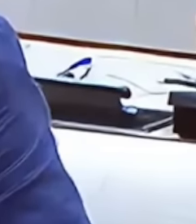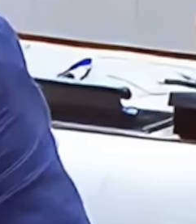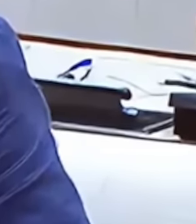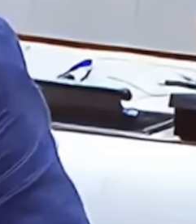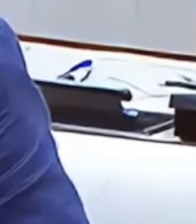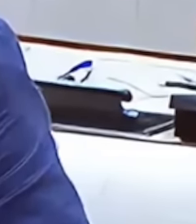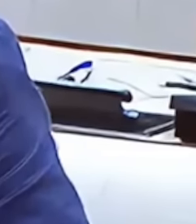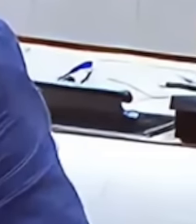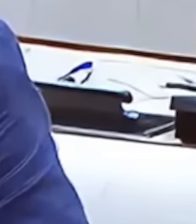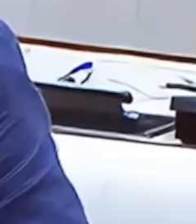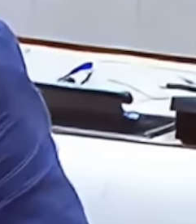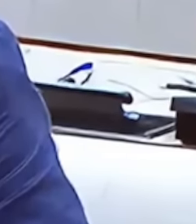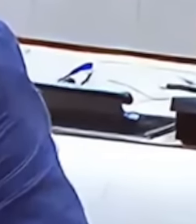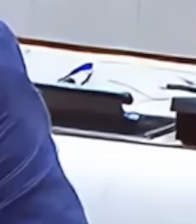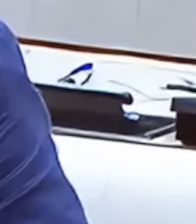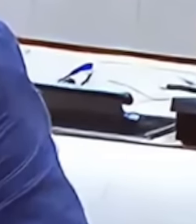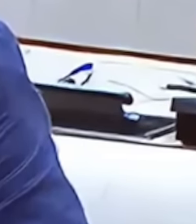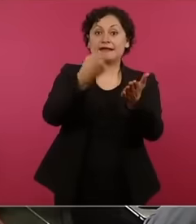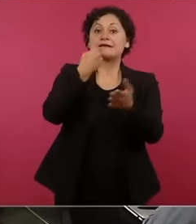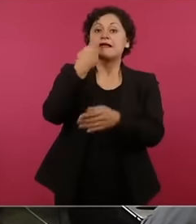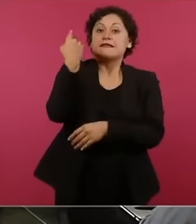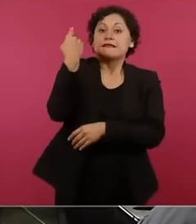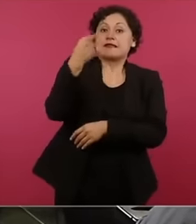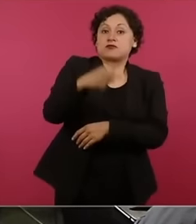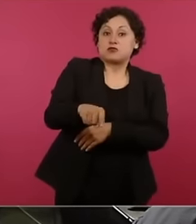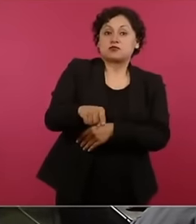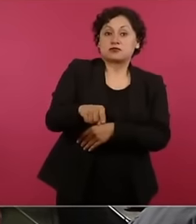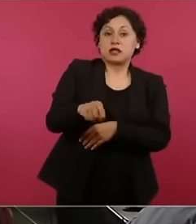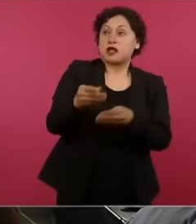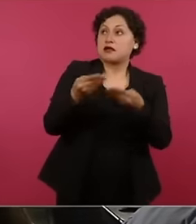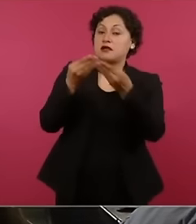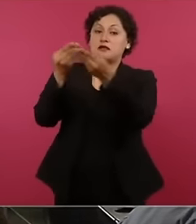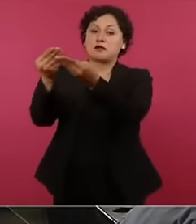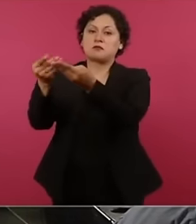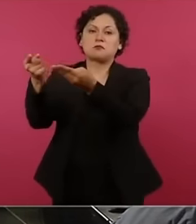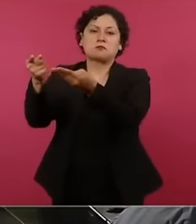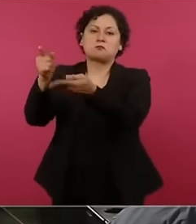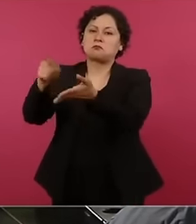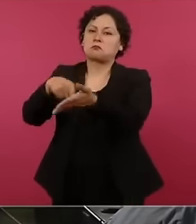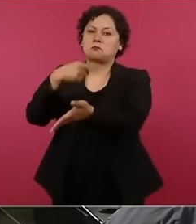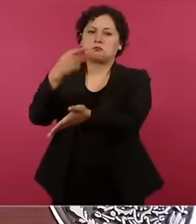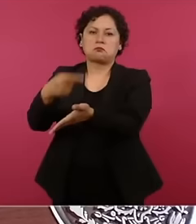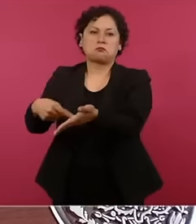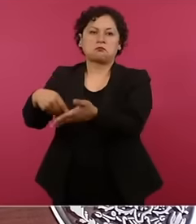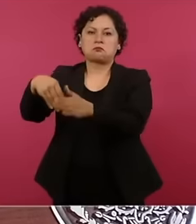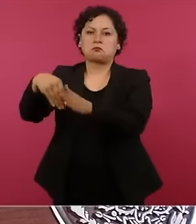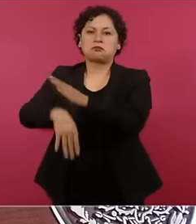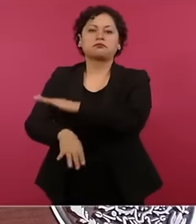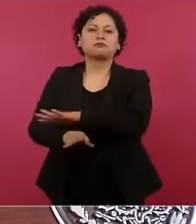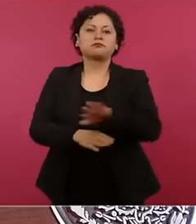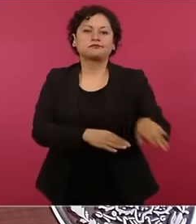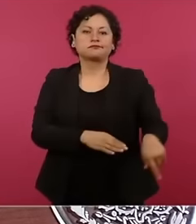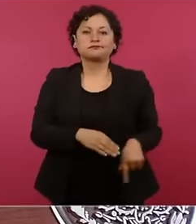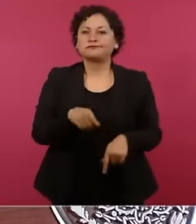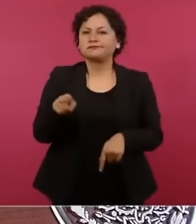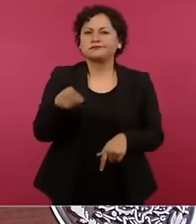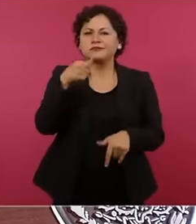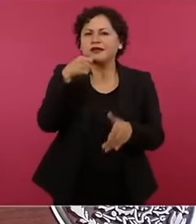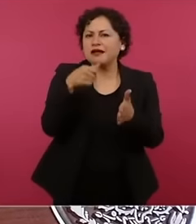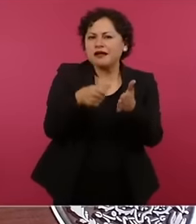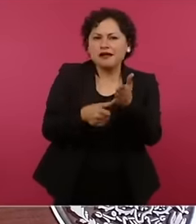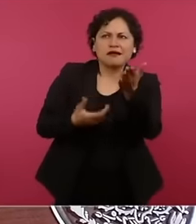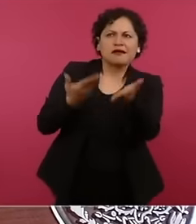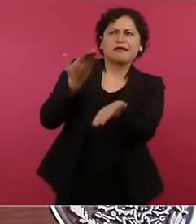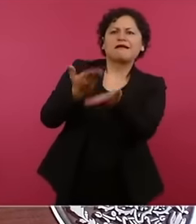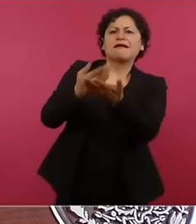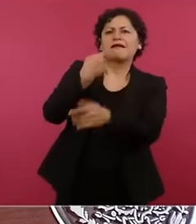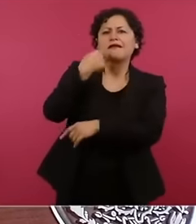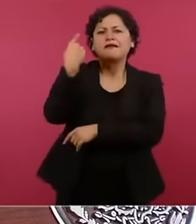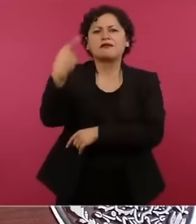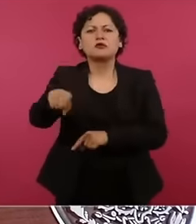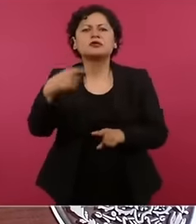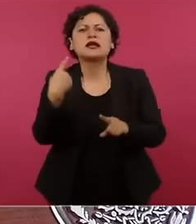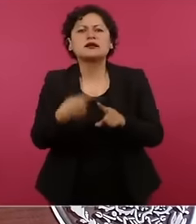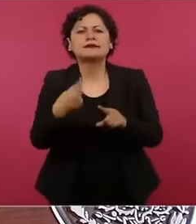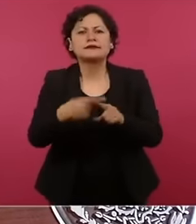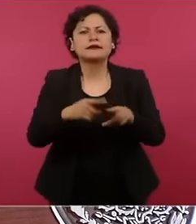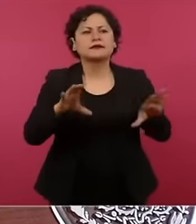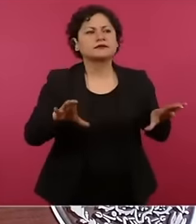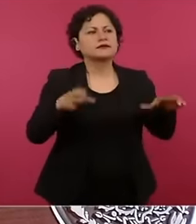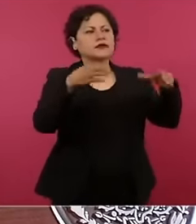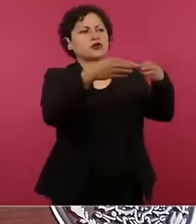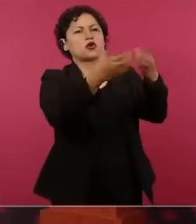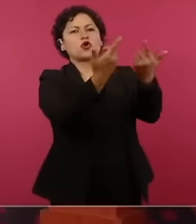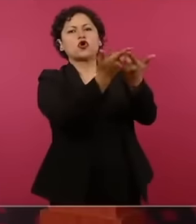did not prosper by the conservative bloc of Mexico in Alliance with the right-wing conservative bloc